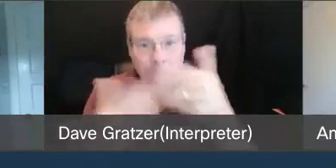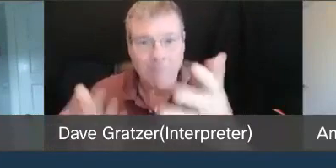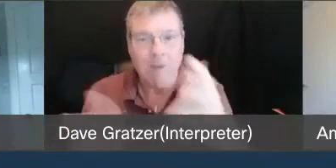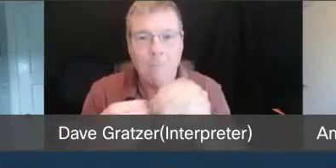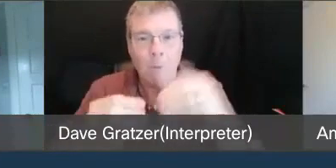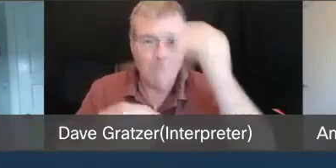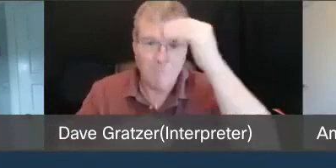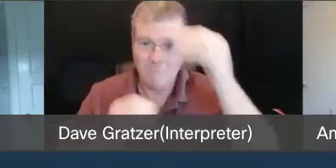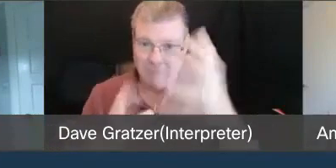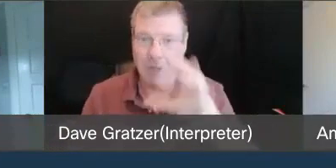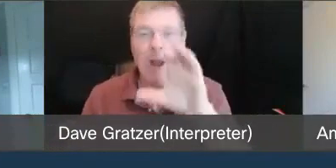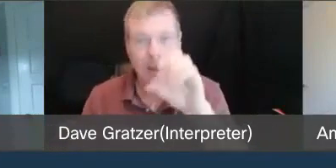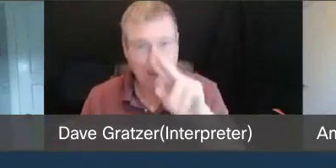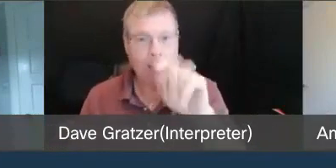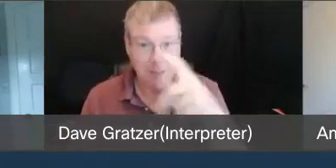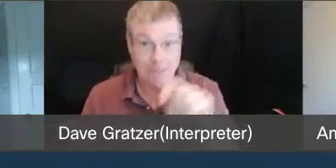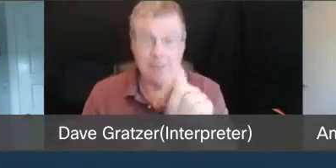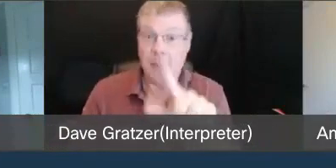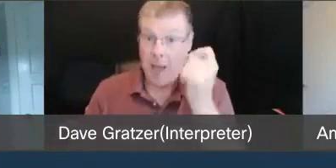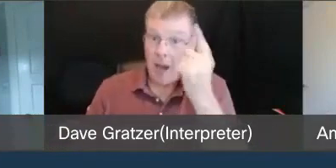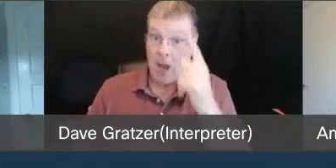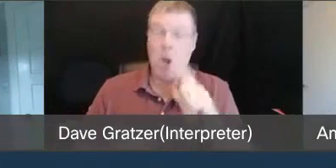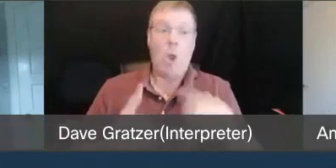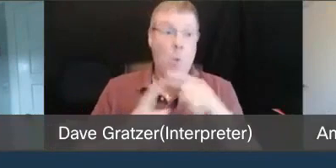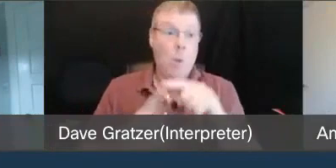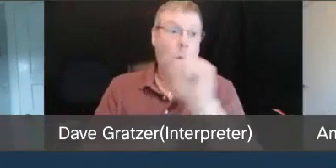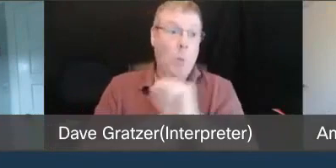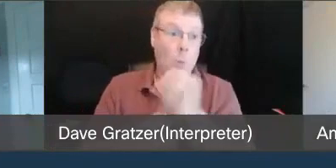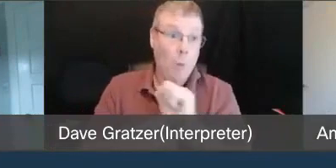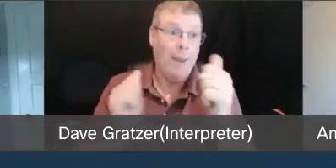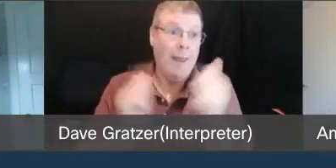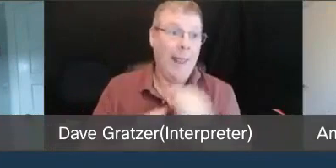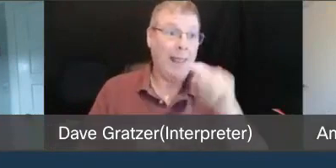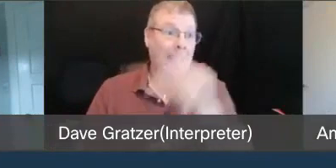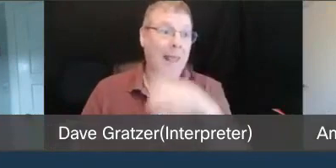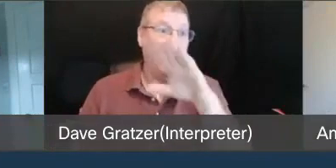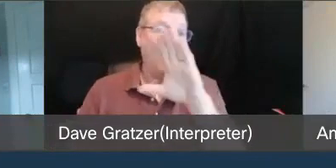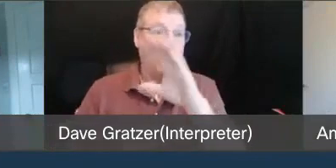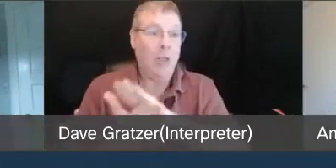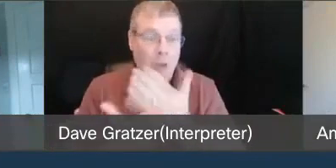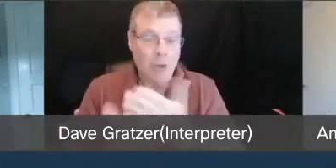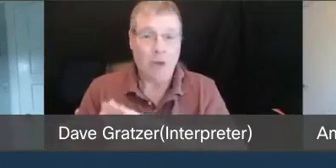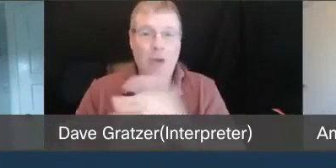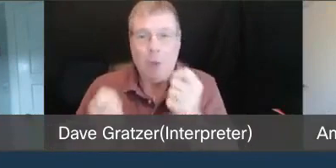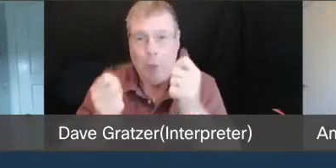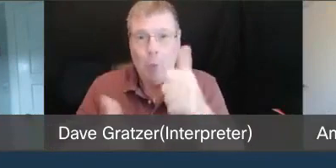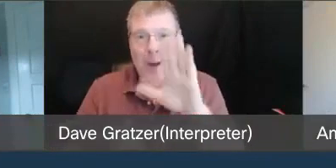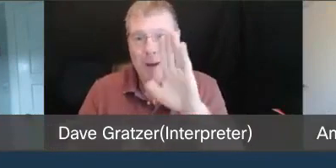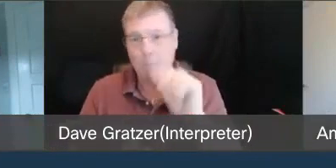So when they were working at the Burger or when they were working as a cook in January of 2008, was only lasted